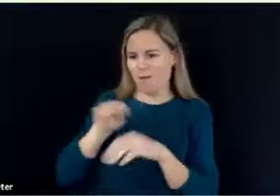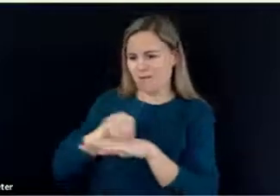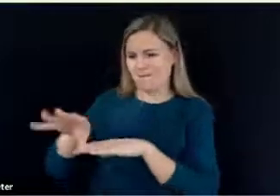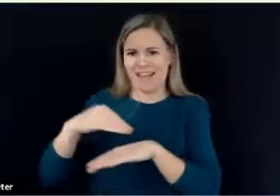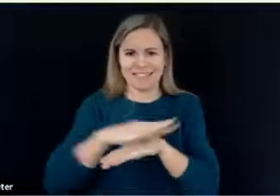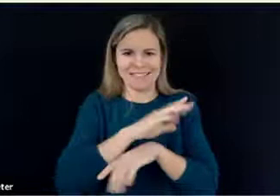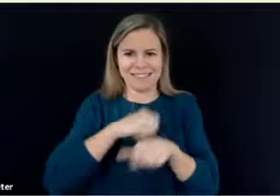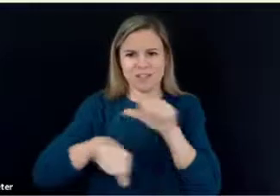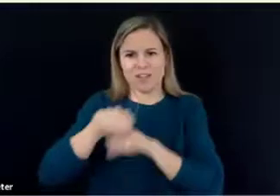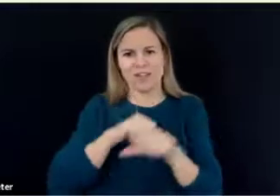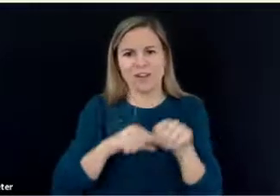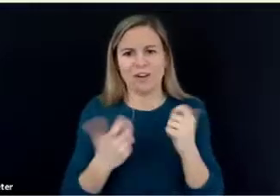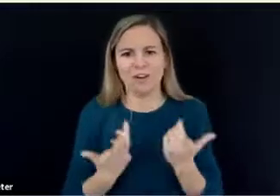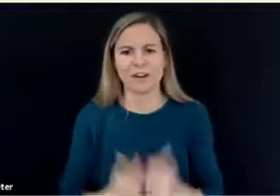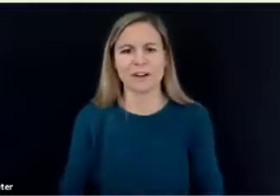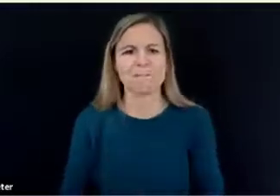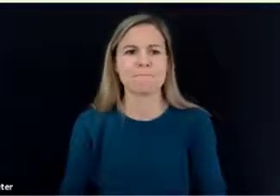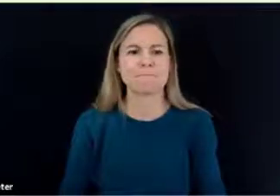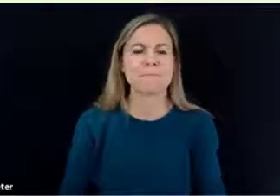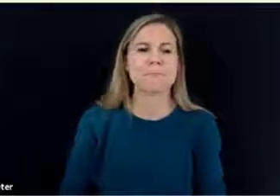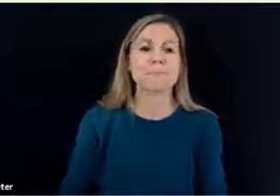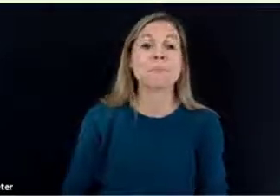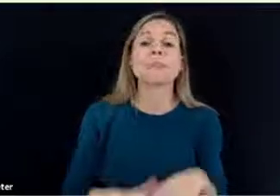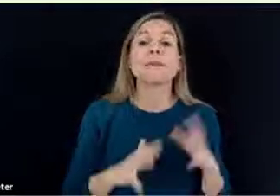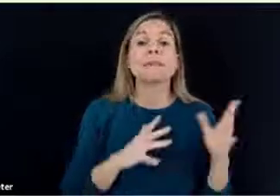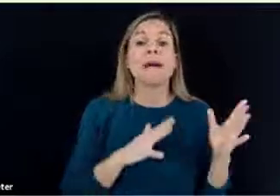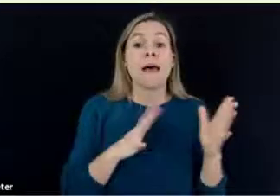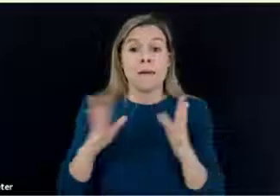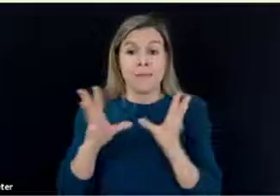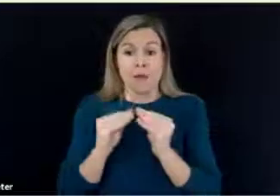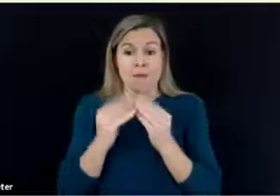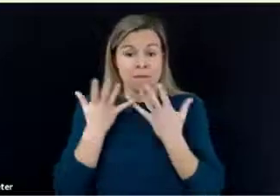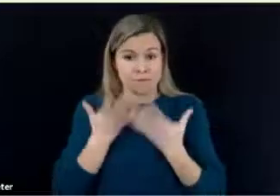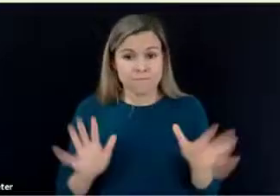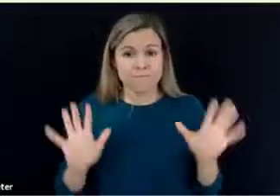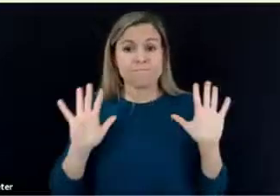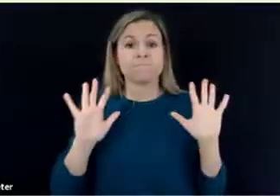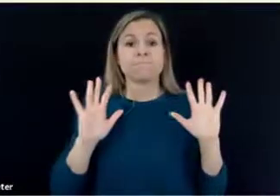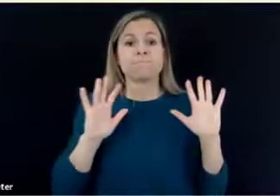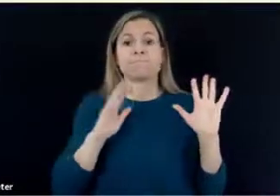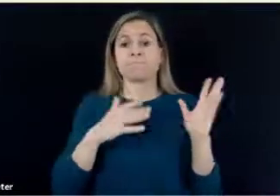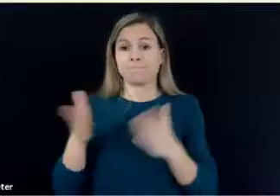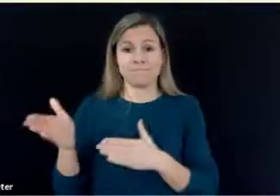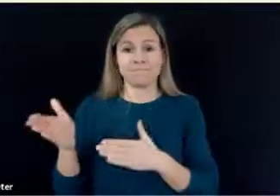And then once the conference is done, you know, the challenges don't stop,